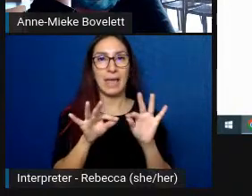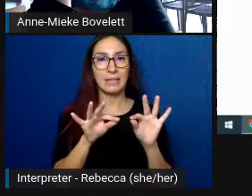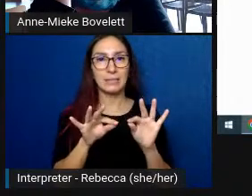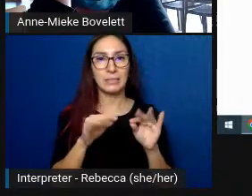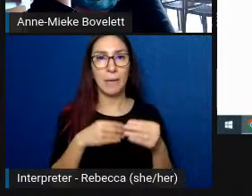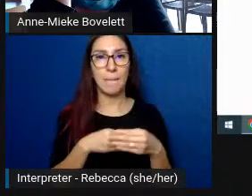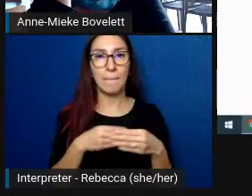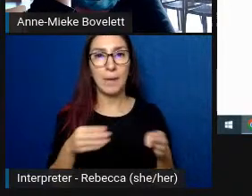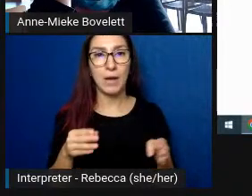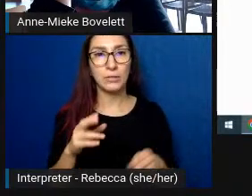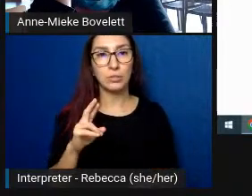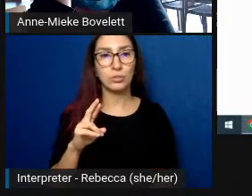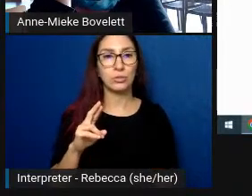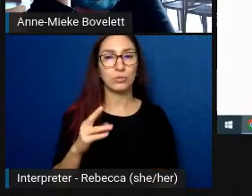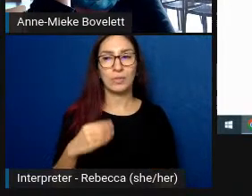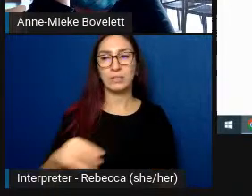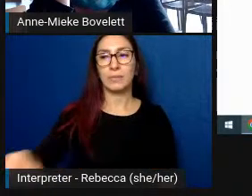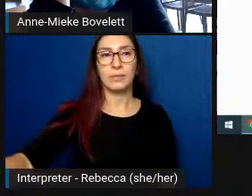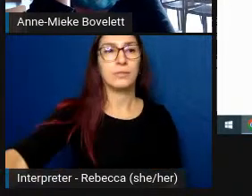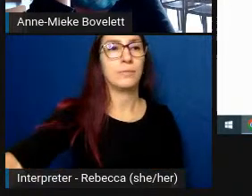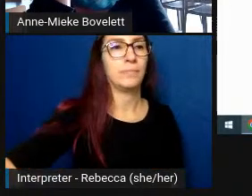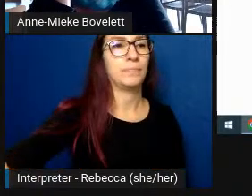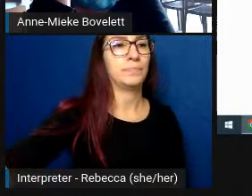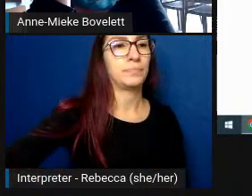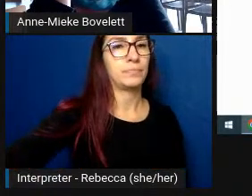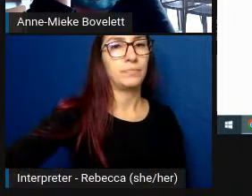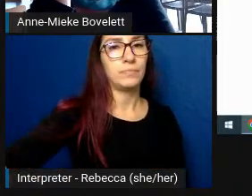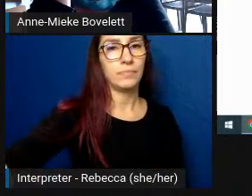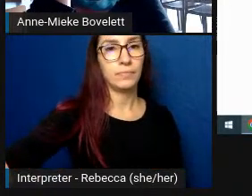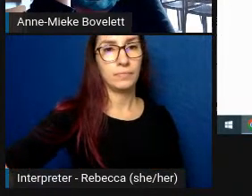And it says recipes. I can press tab.